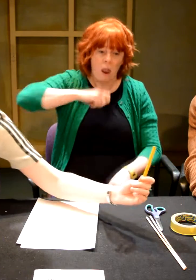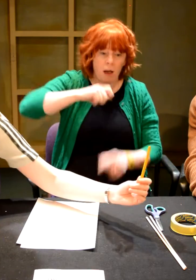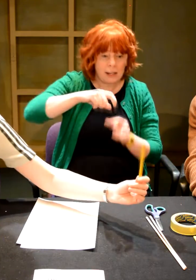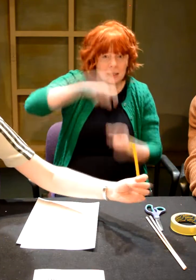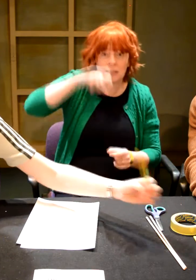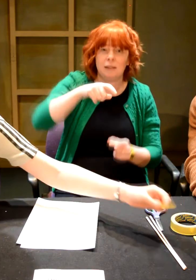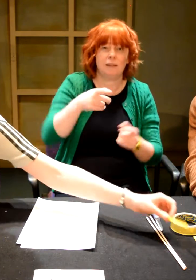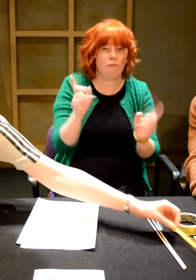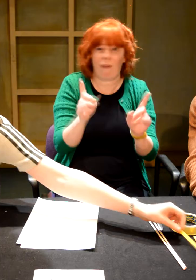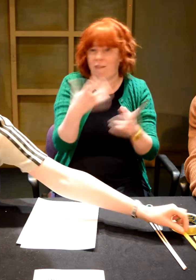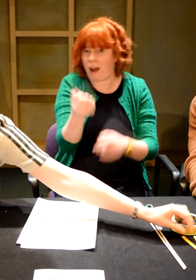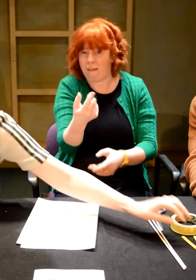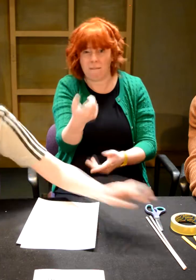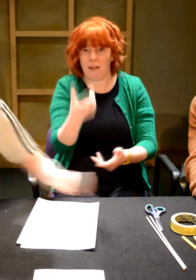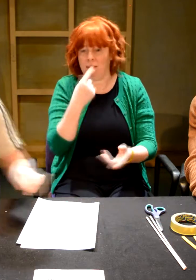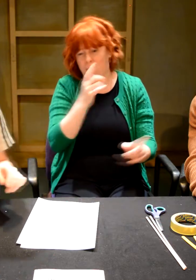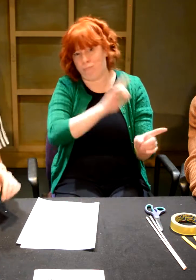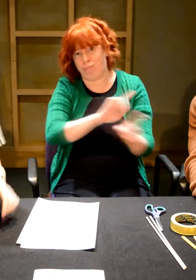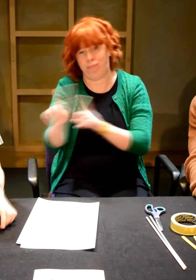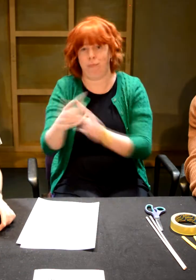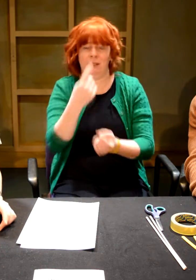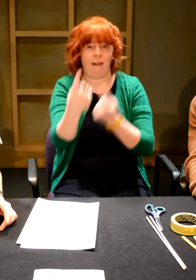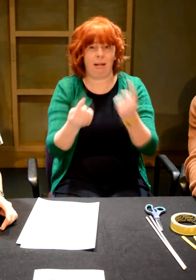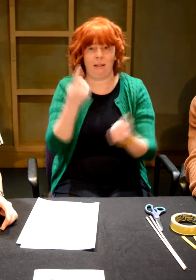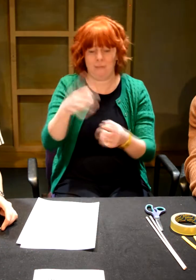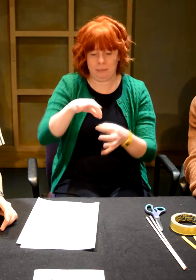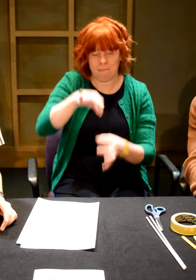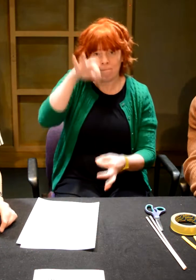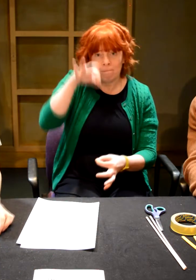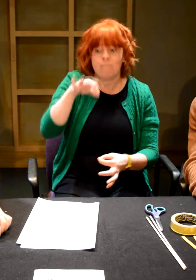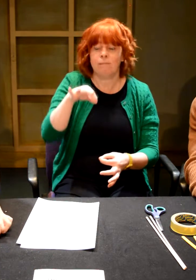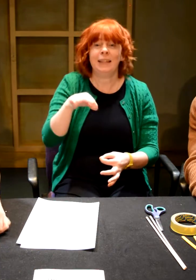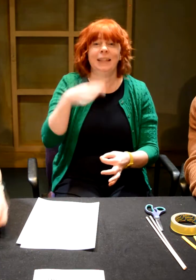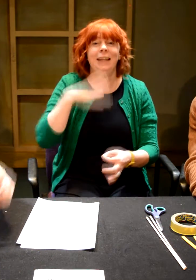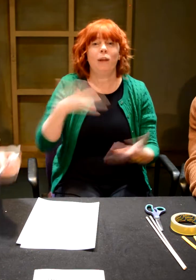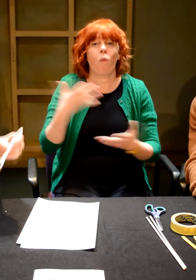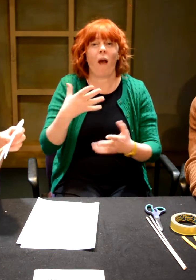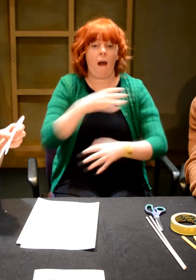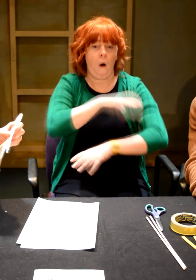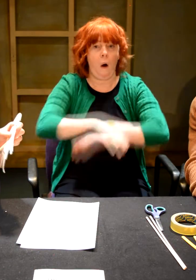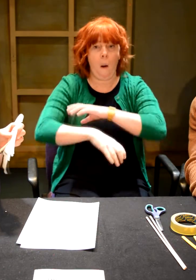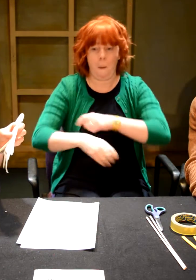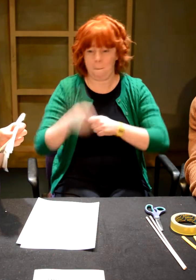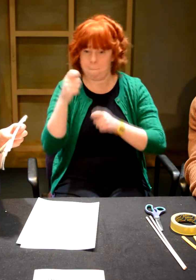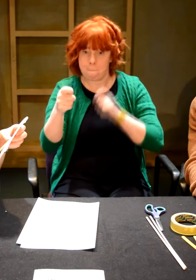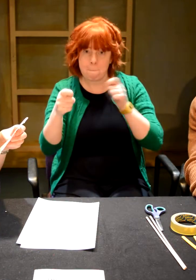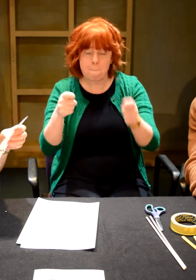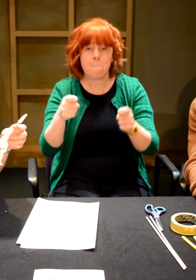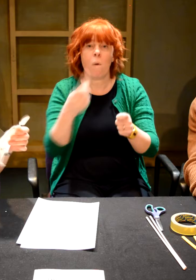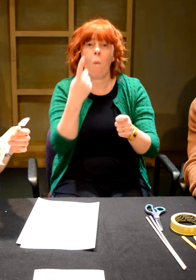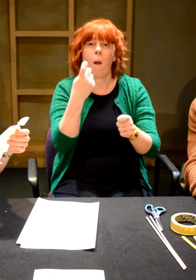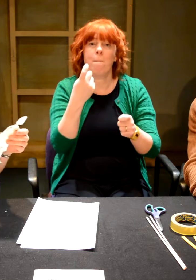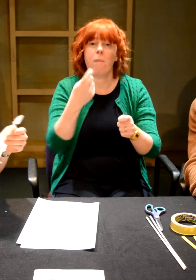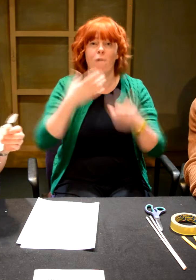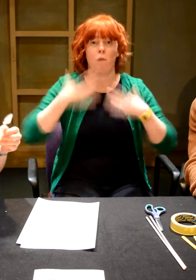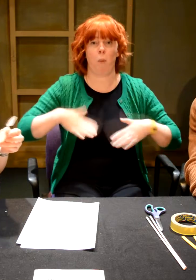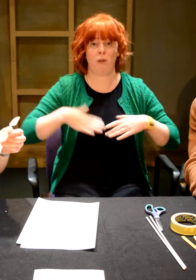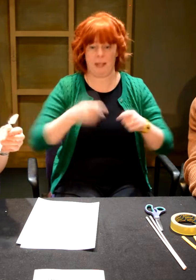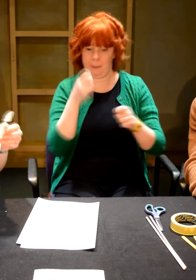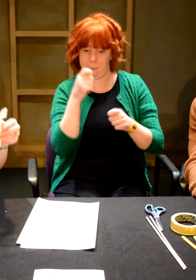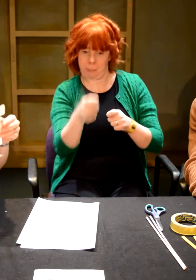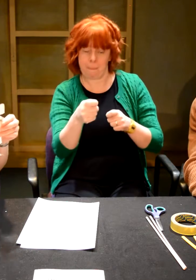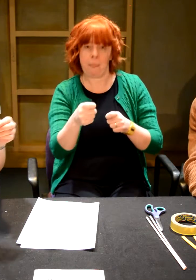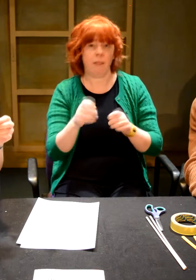have access to, to each arm and then one for the body. And it's basically, whatever you want to